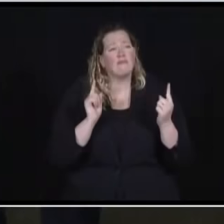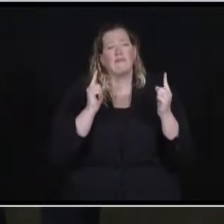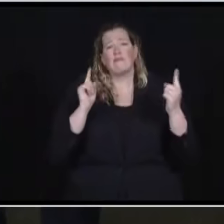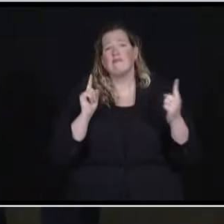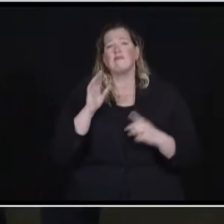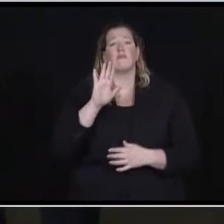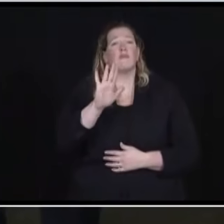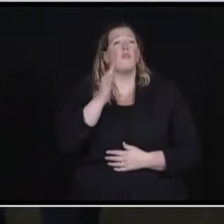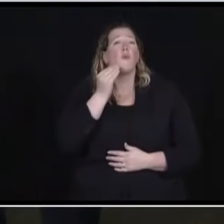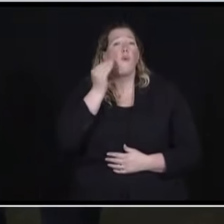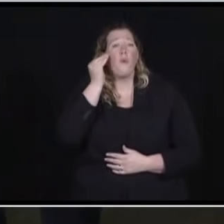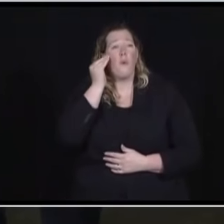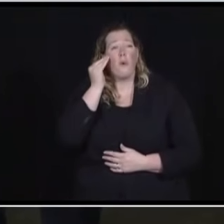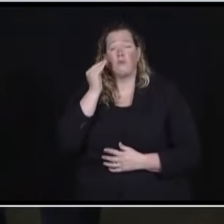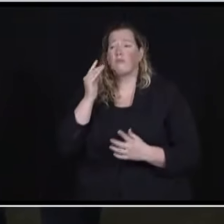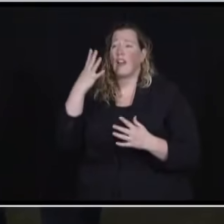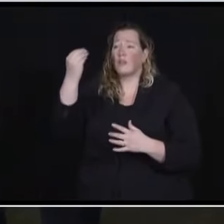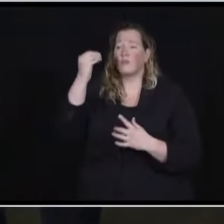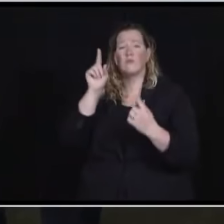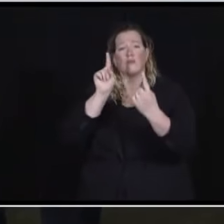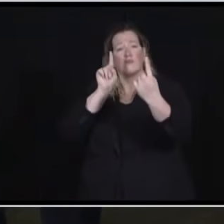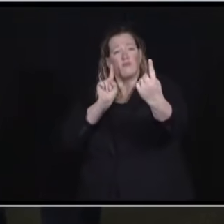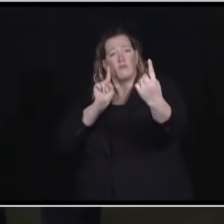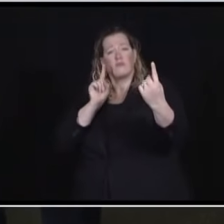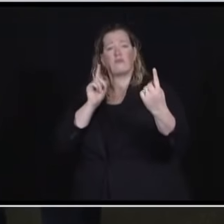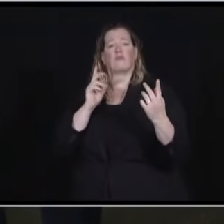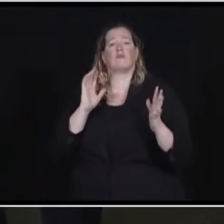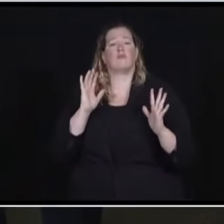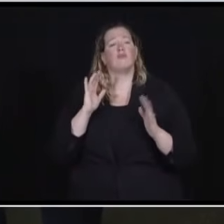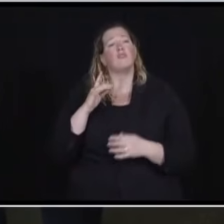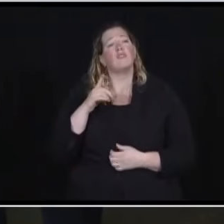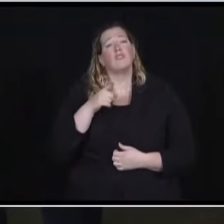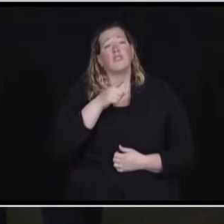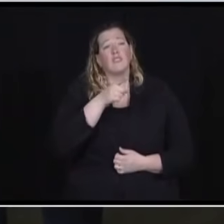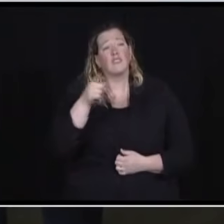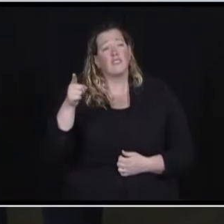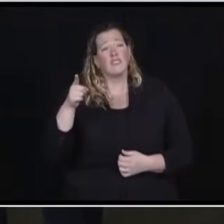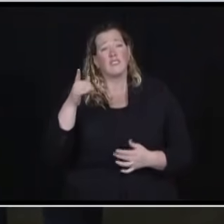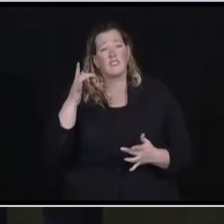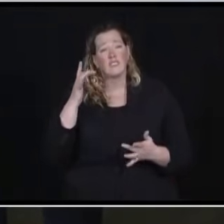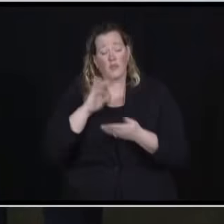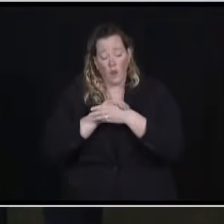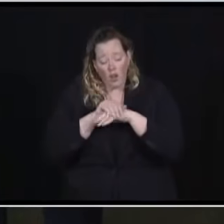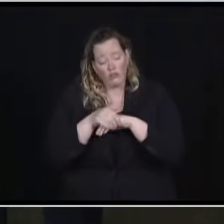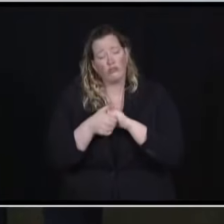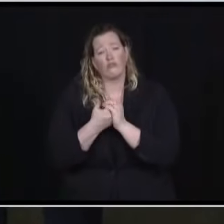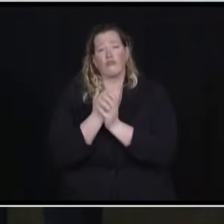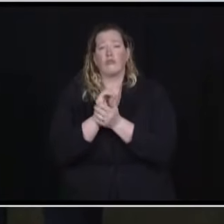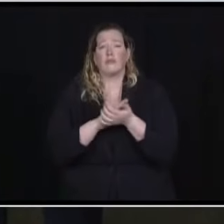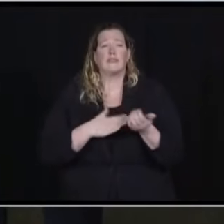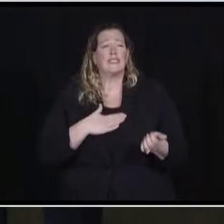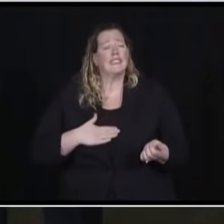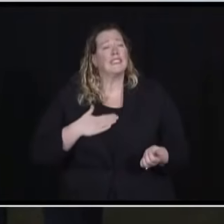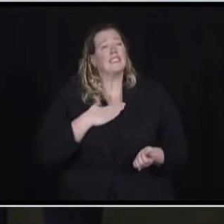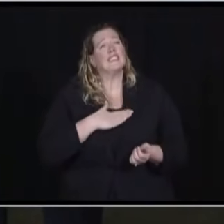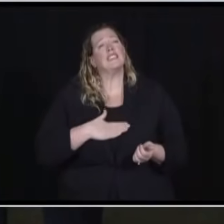Please wear a face covering when physical distancing is a challenge. Maintain 2 m apart from others outside of your